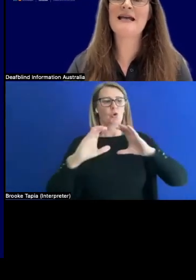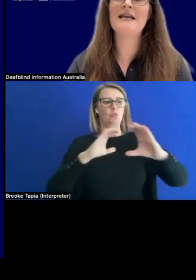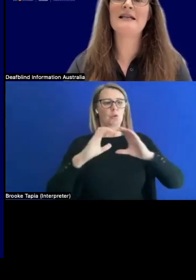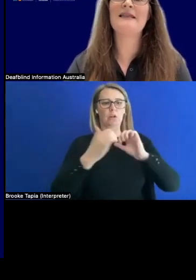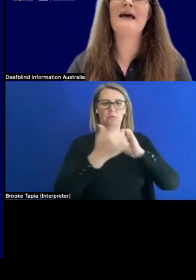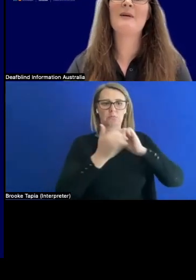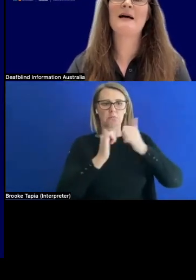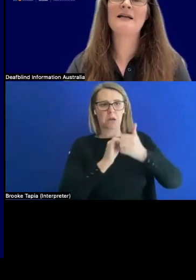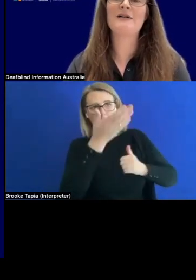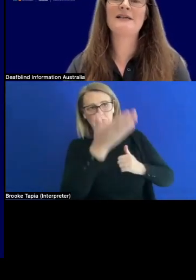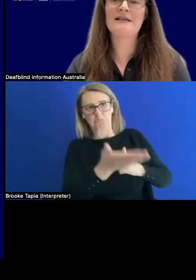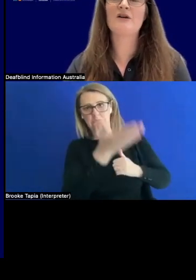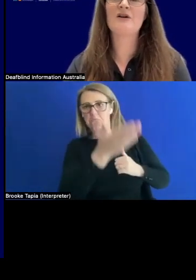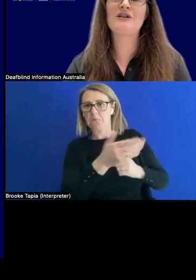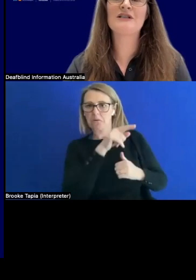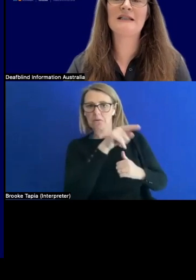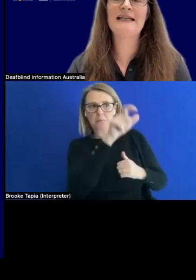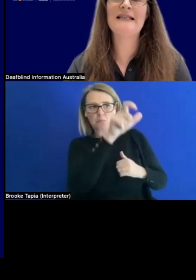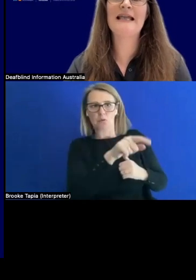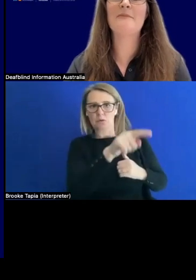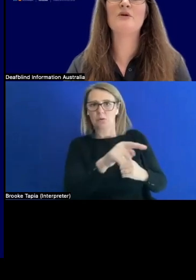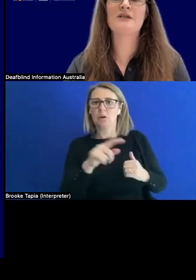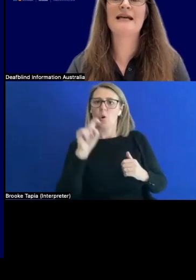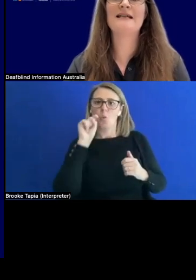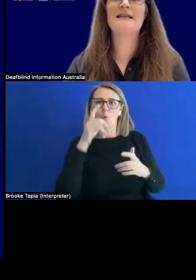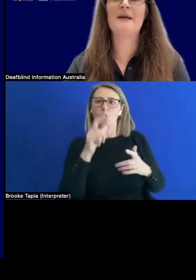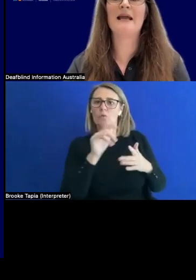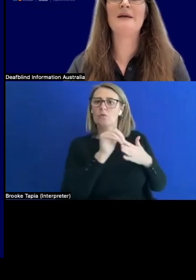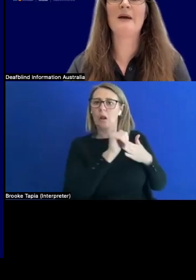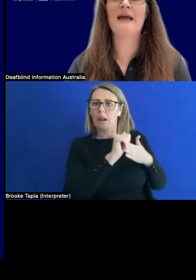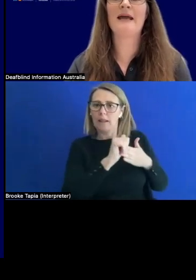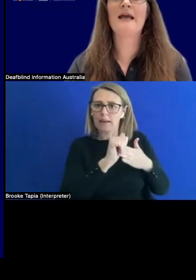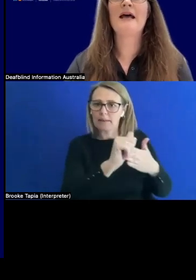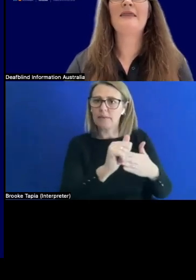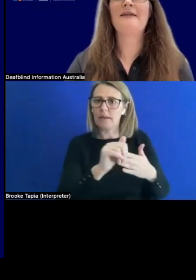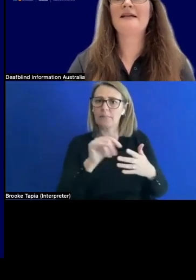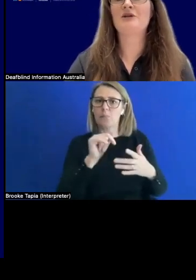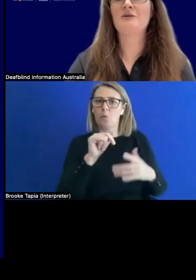understanding that that partner is not going to lead them or take them anywhere that they don’t